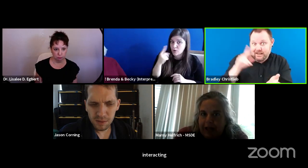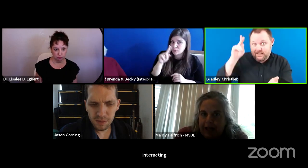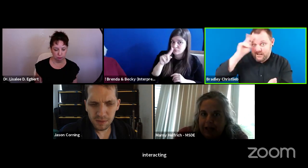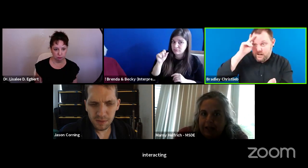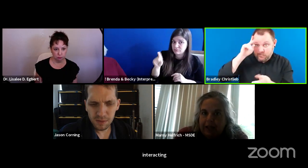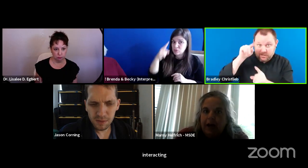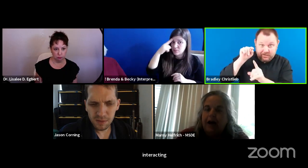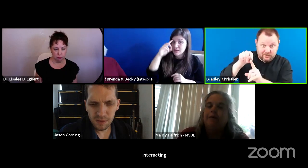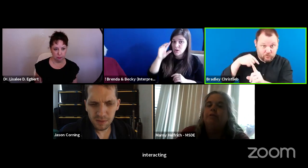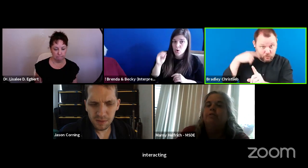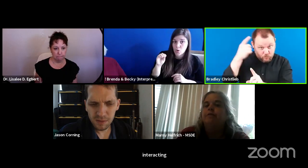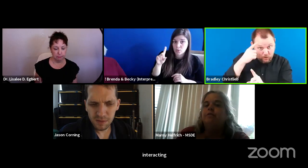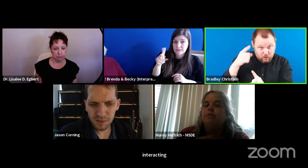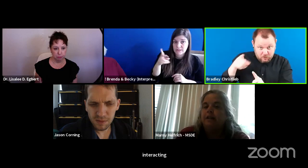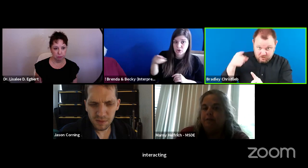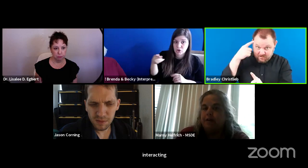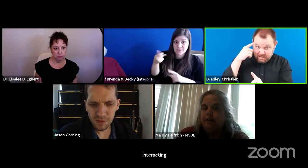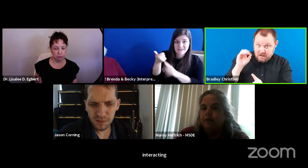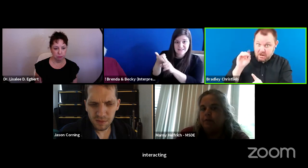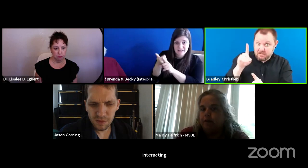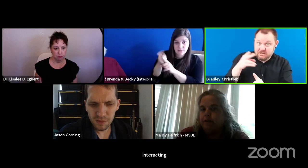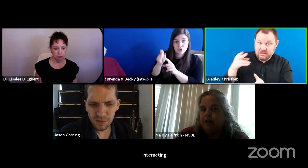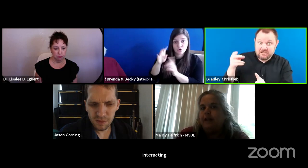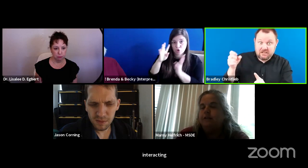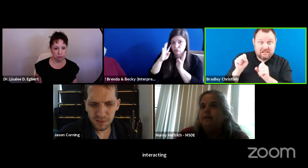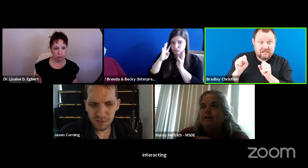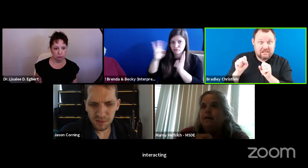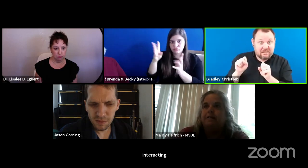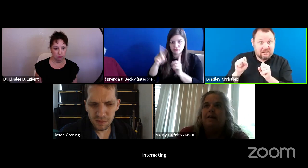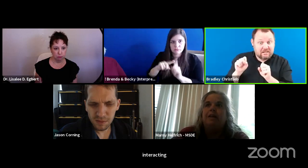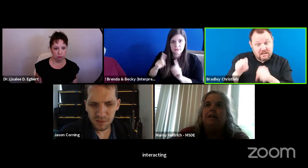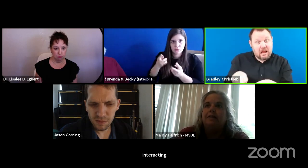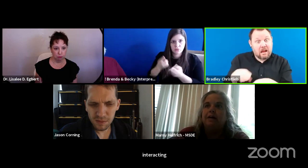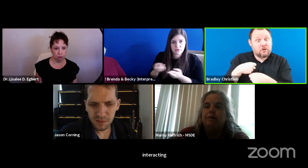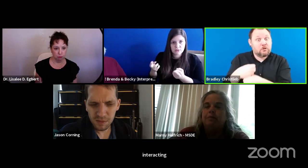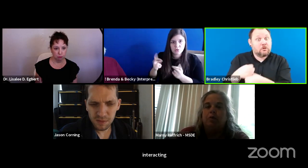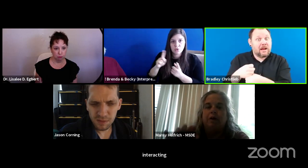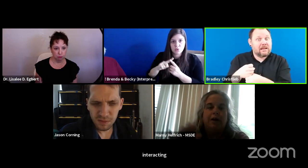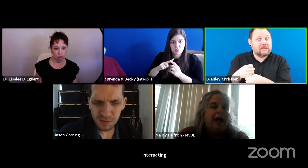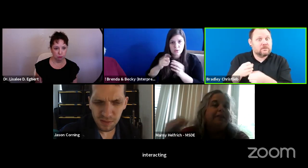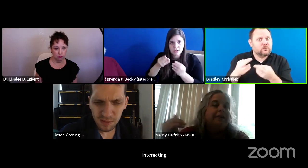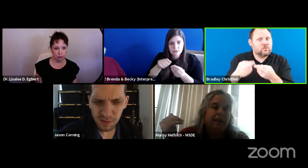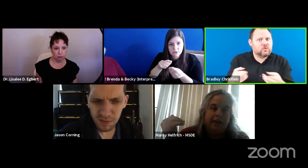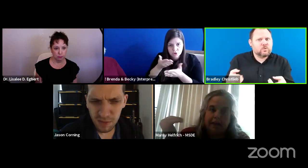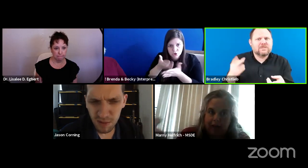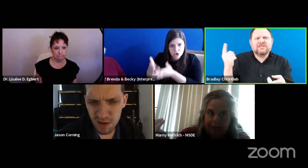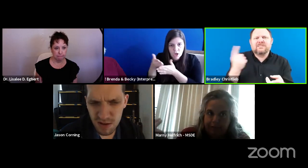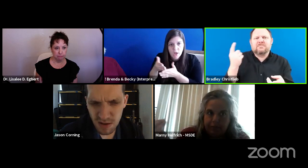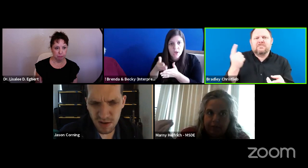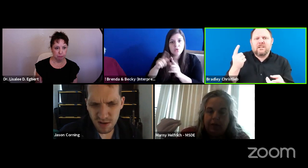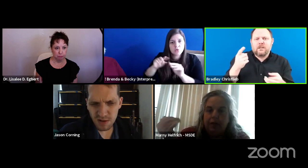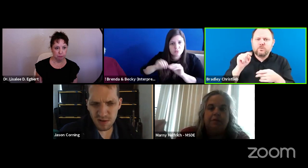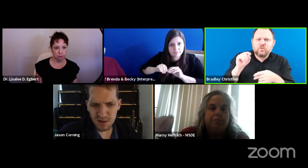play in terms of creating those kind of resources and disseminating them or asking DBAM or one